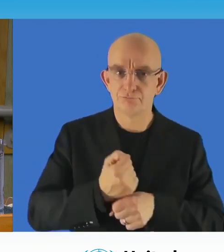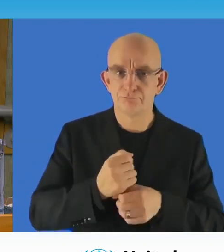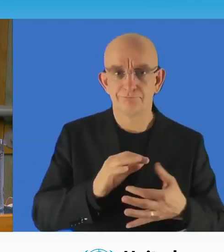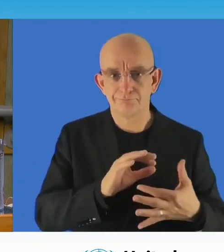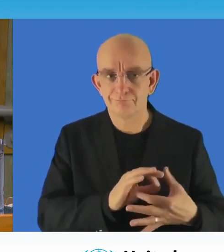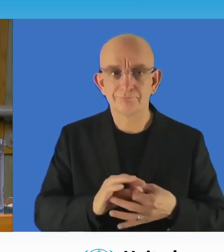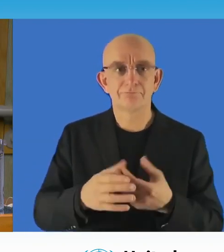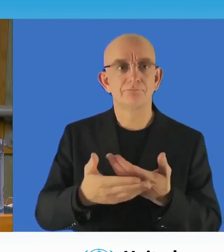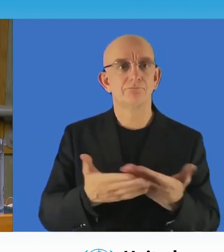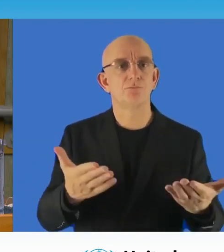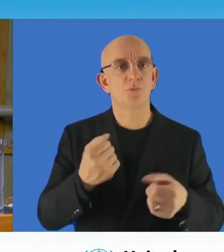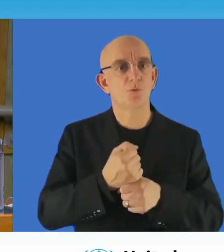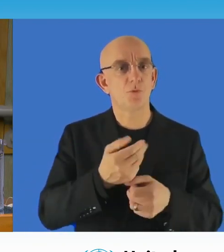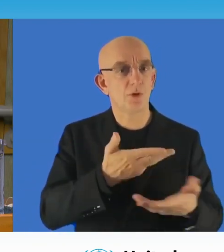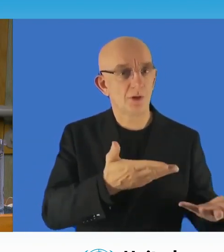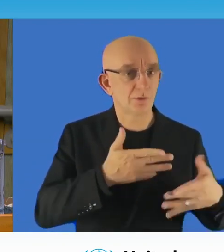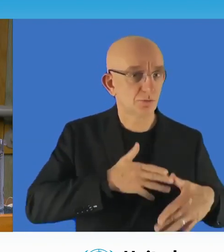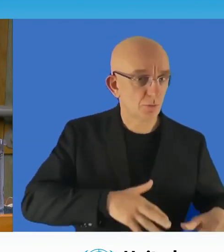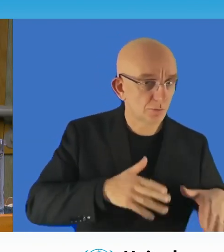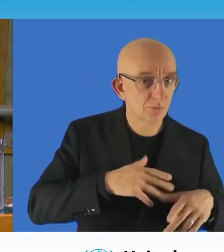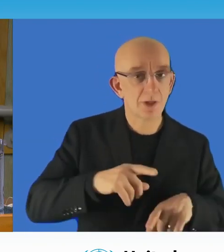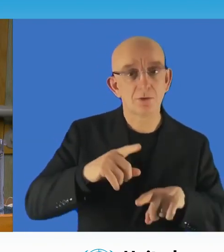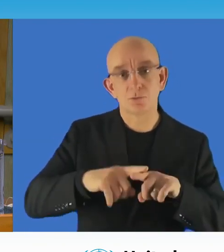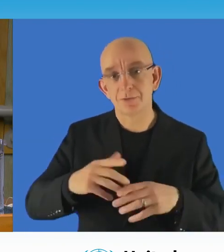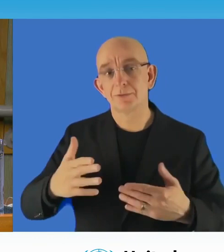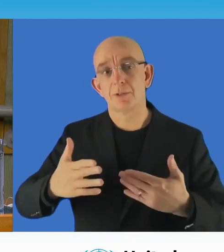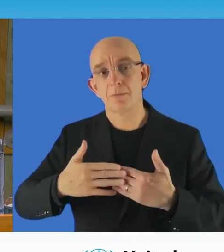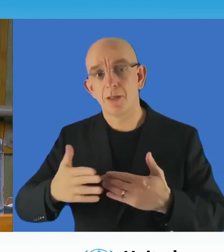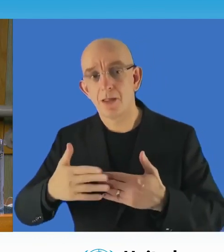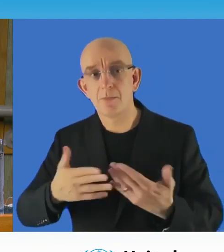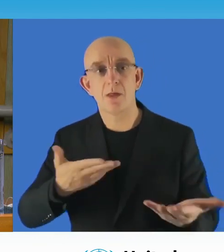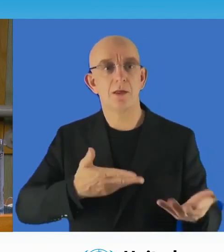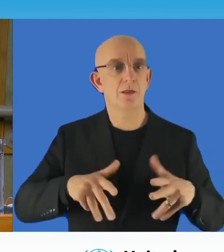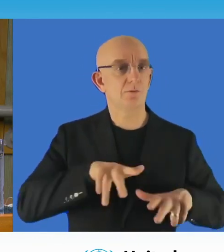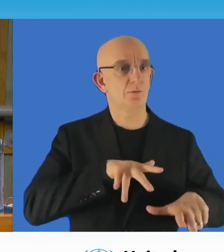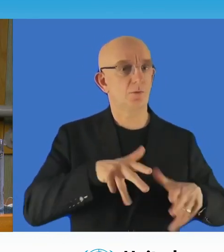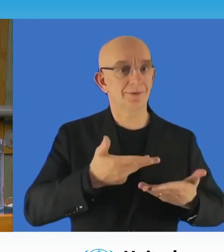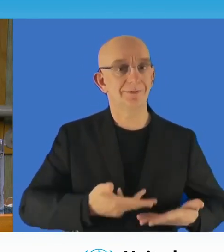co-chaired the round table at this session on International cooperation to promote technology